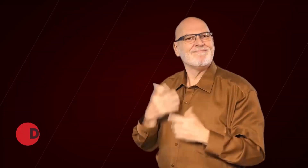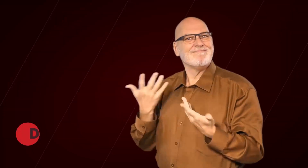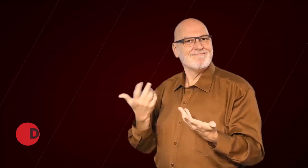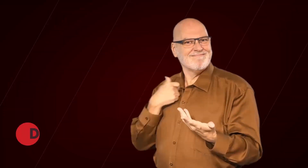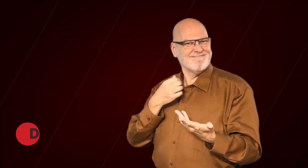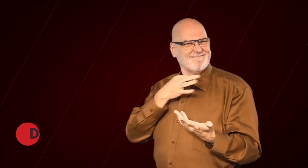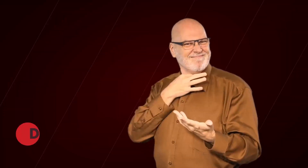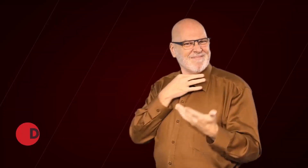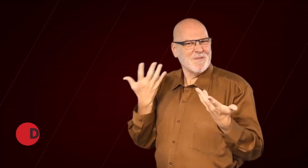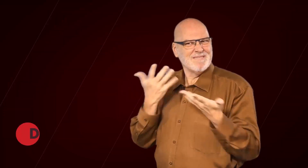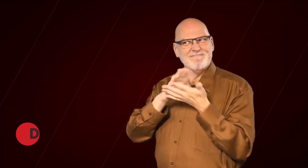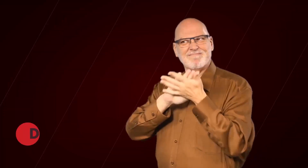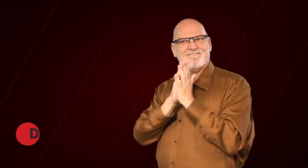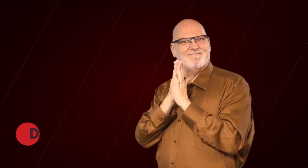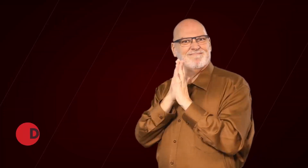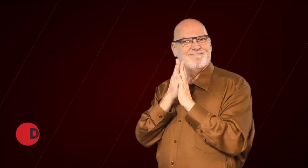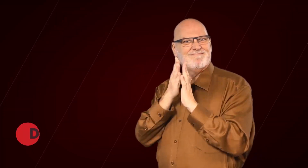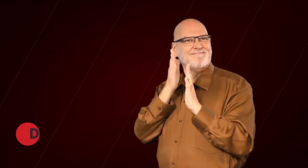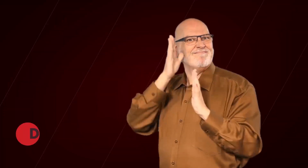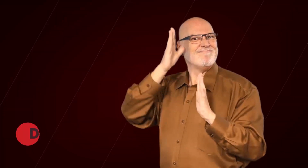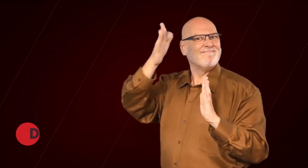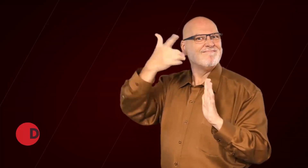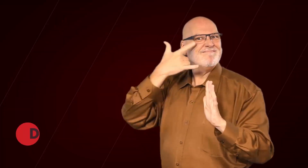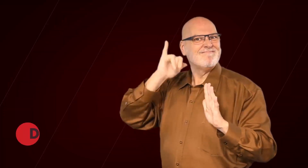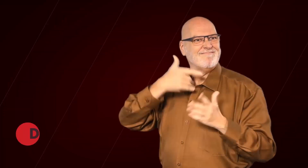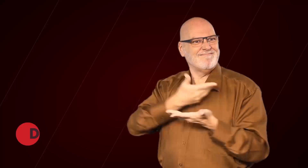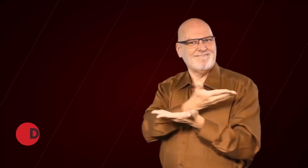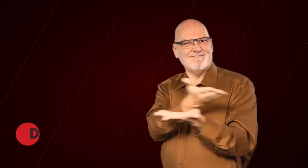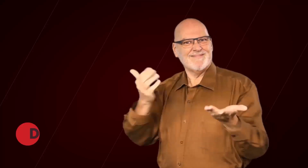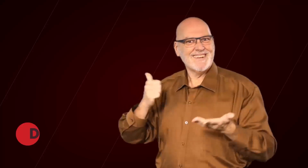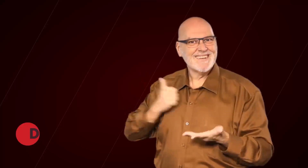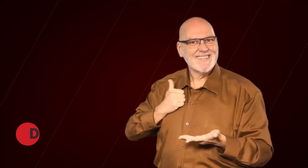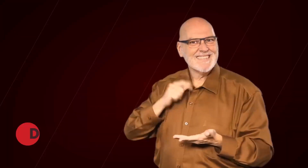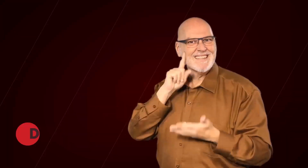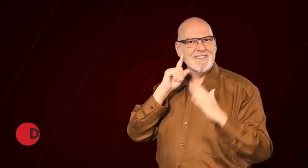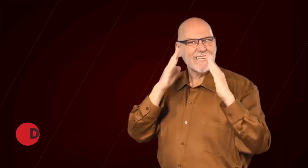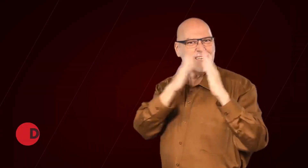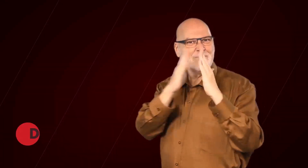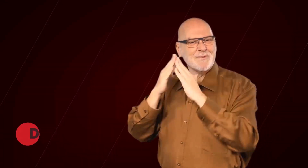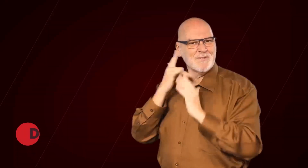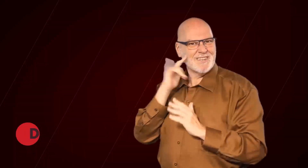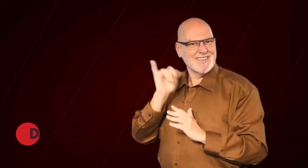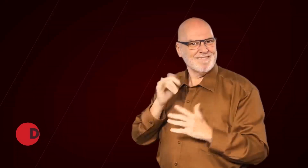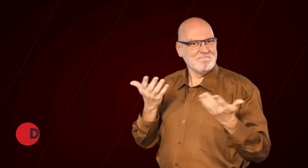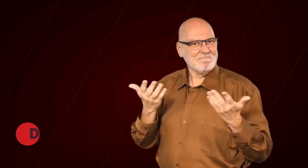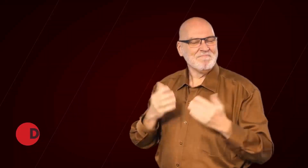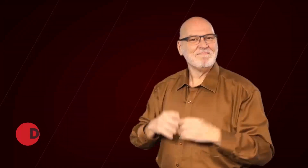What will become the future of the Deaf Canadian community?